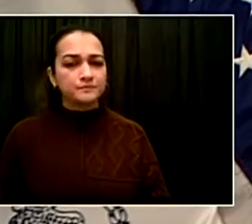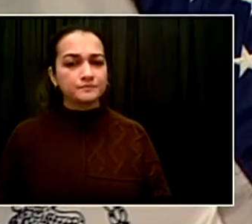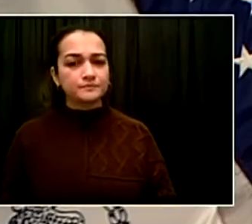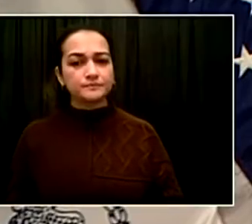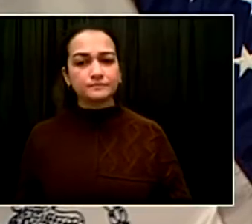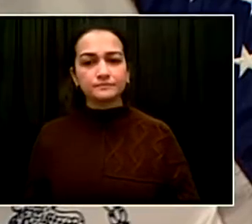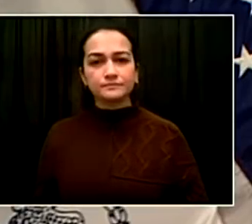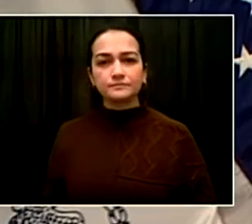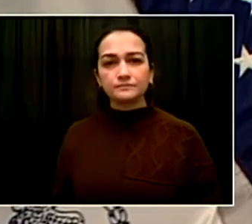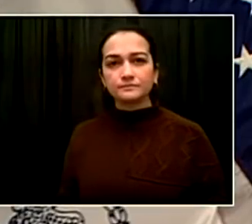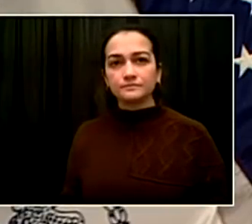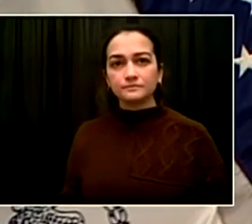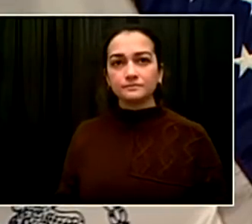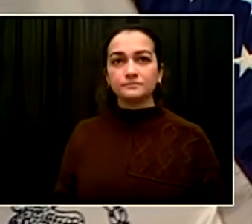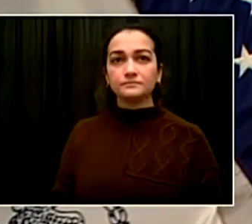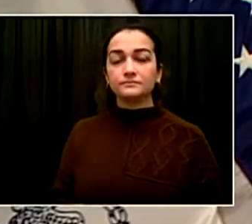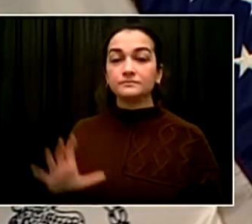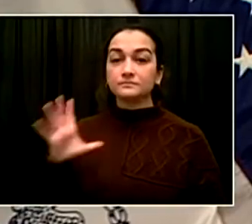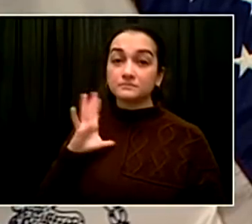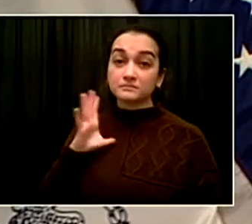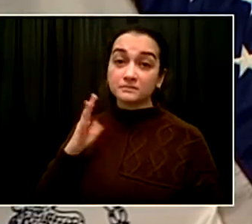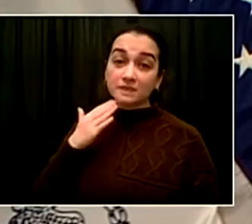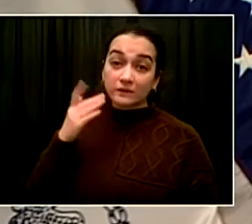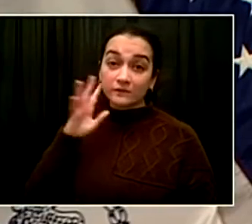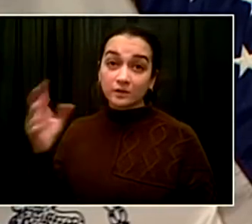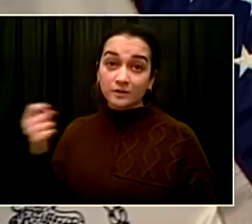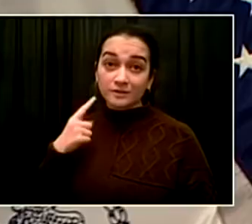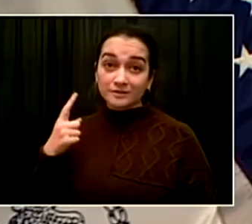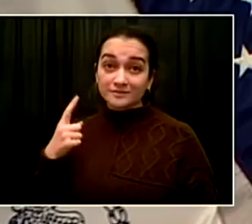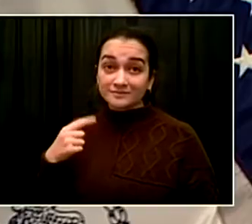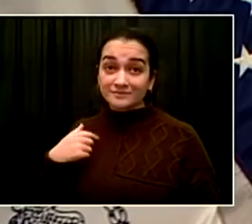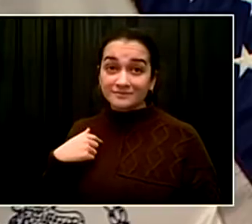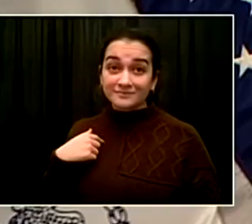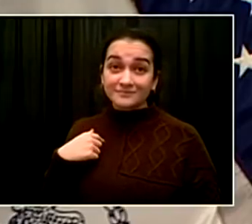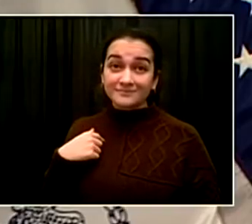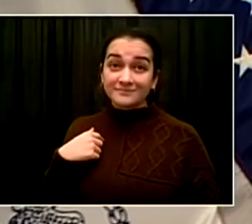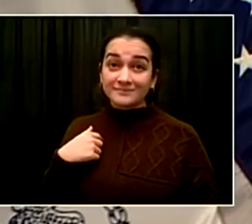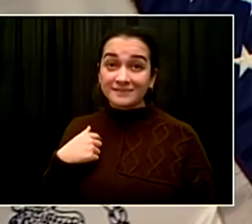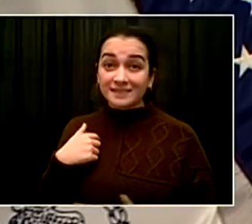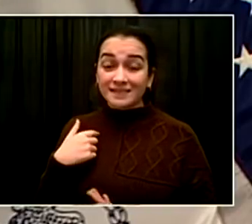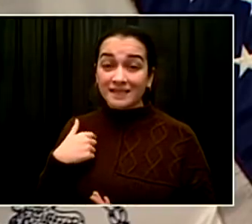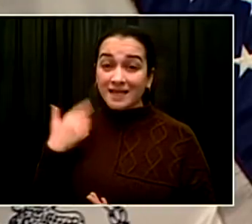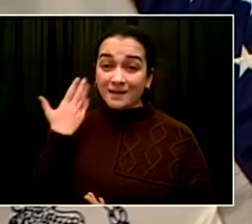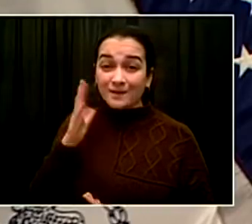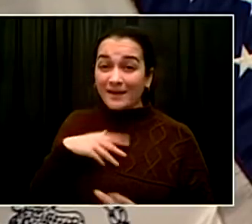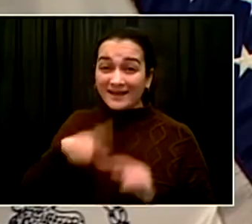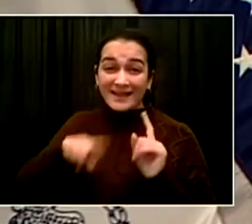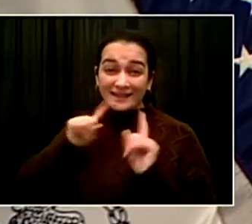YOU TO ENFORCE THE MANDATE AND GIVEN NO DAYLIGHT. THANK YOU, SAM. I'LL ALWAYS LET HIM SPEAK FOR